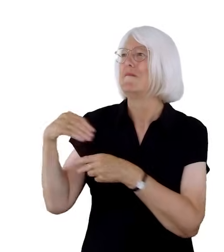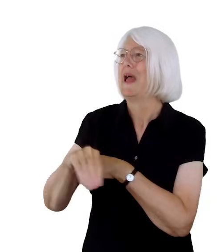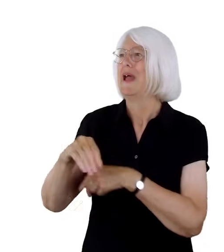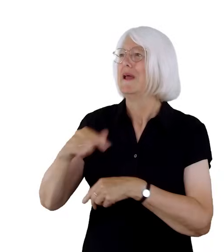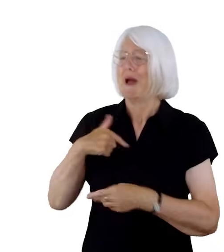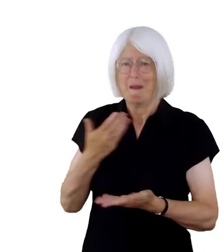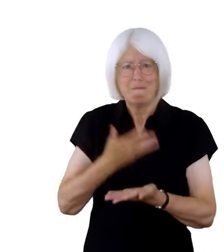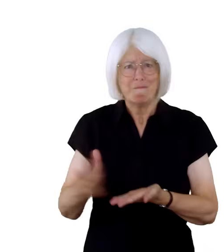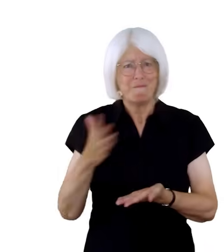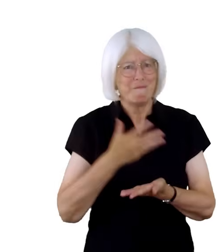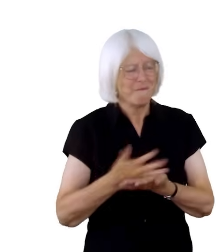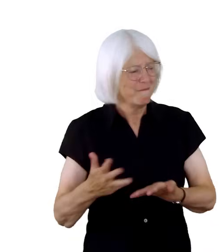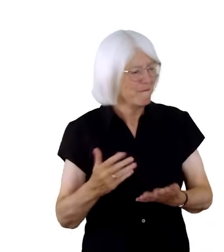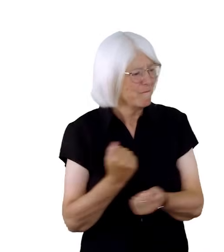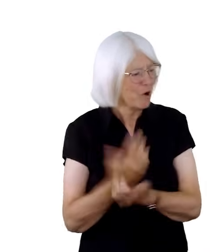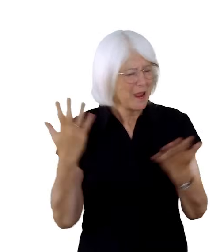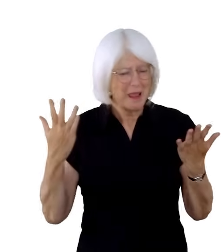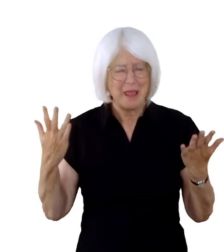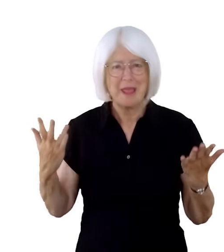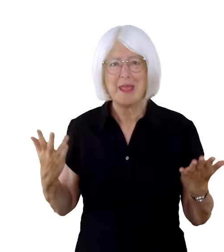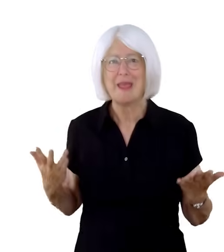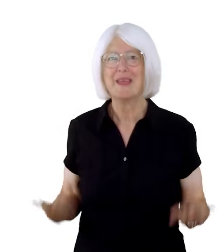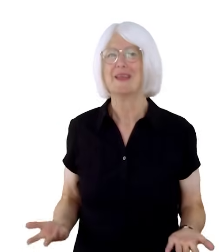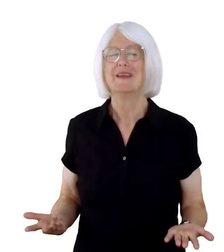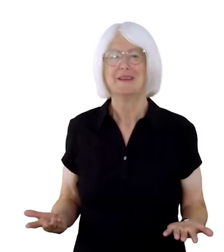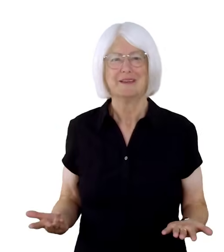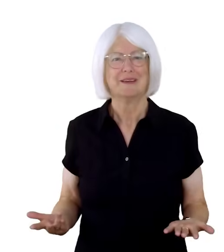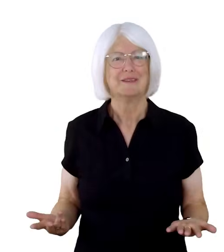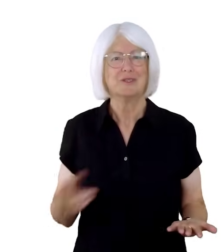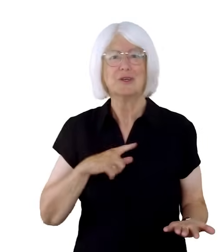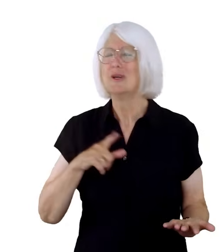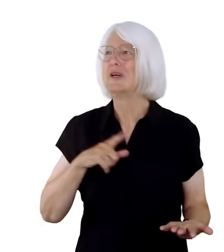His wounds have paid my ransom